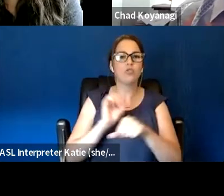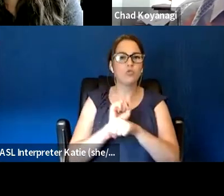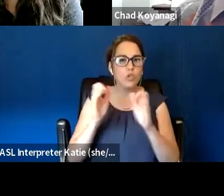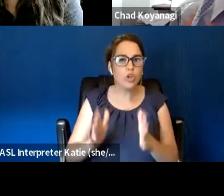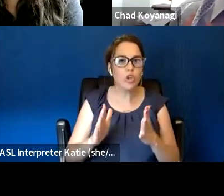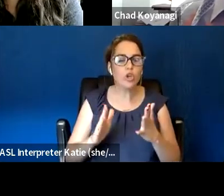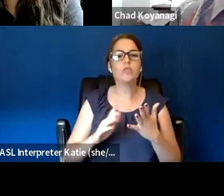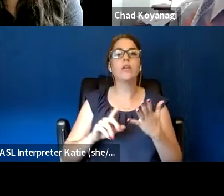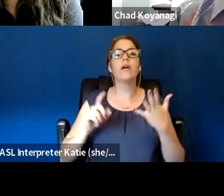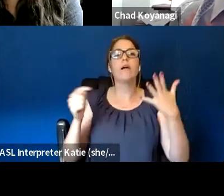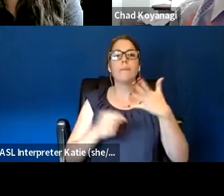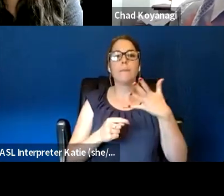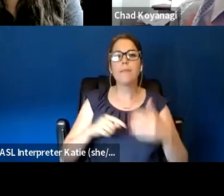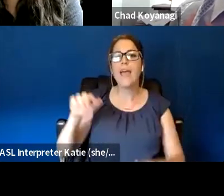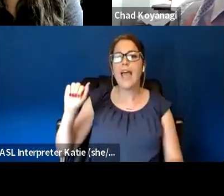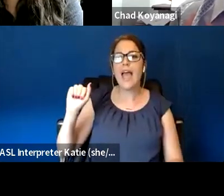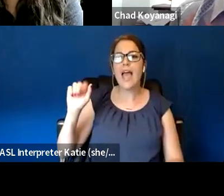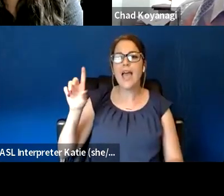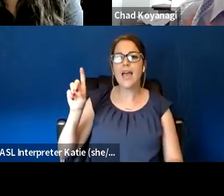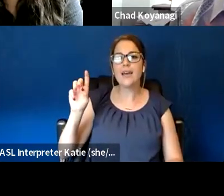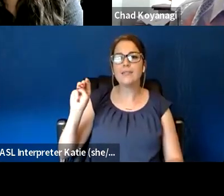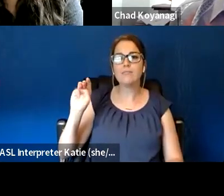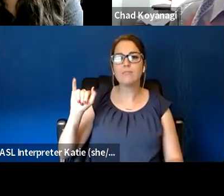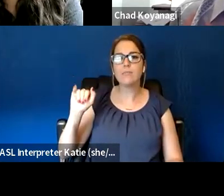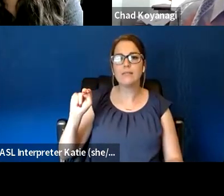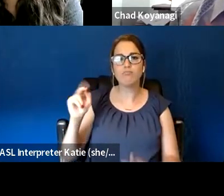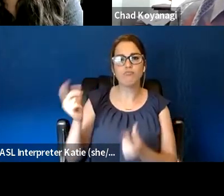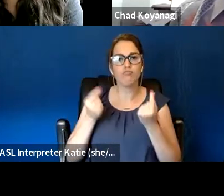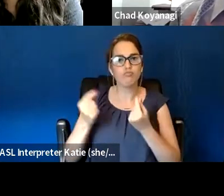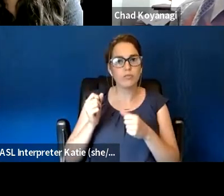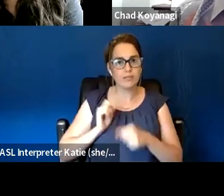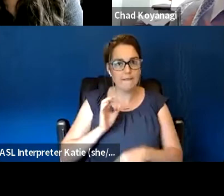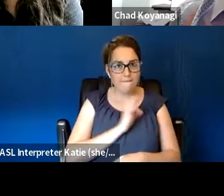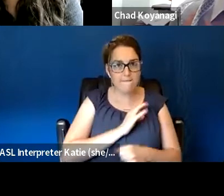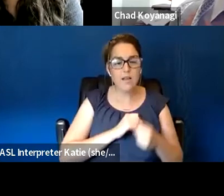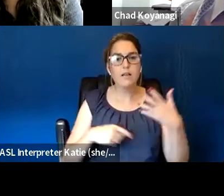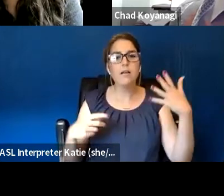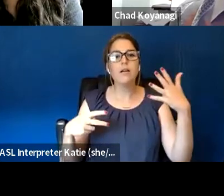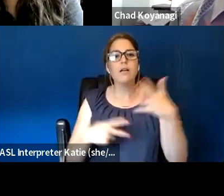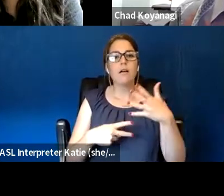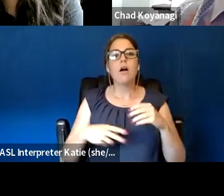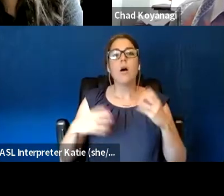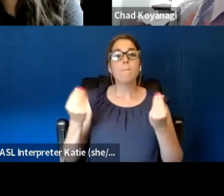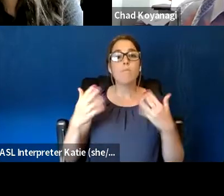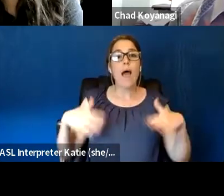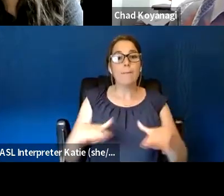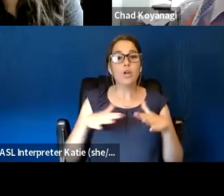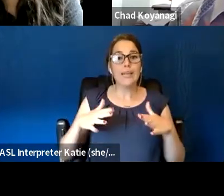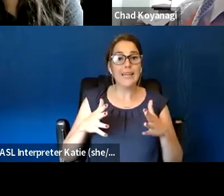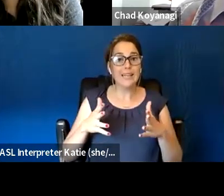and also some, or a property engagement coordinator to help our housing navigators get people connected